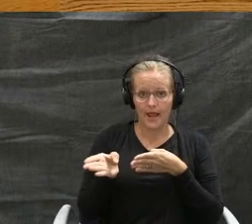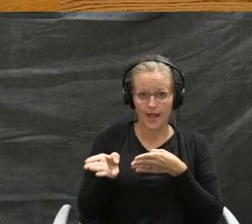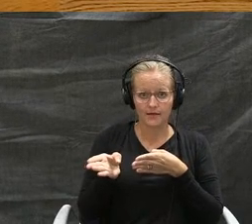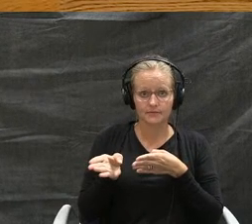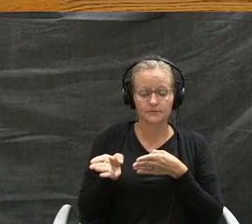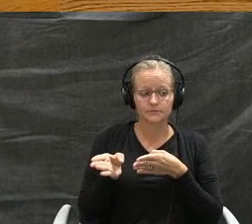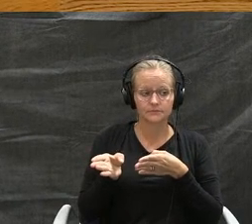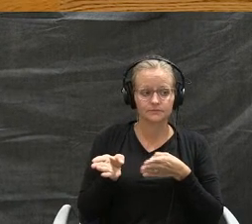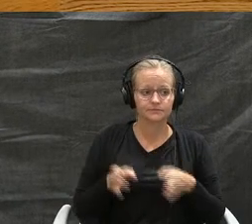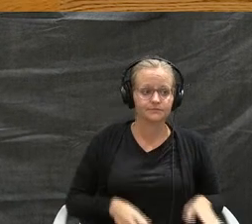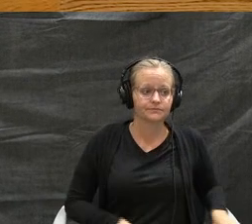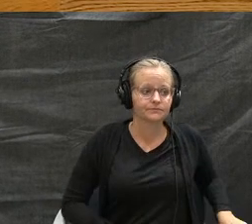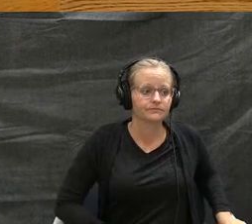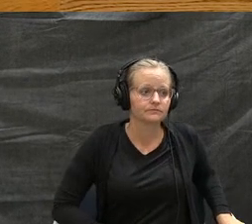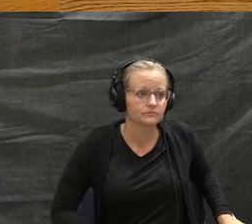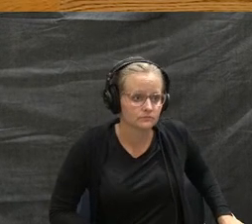Um?